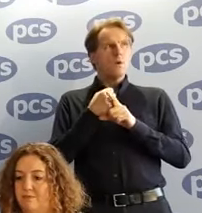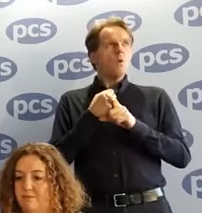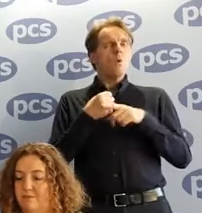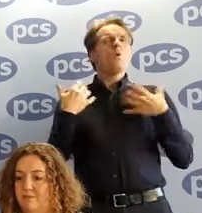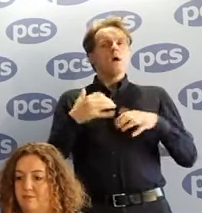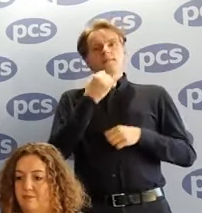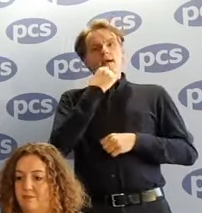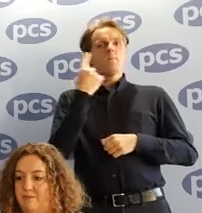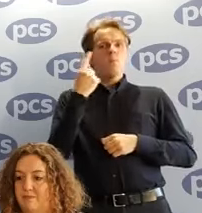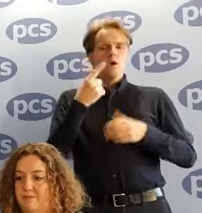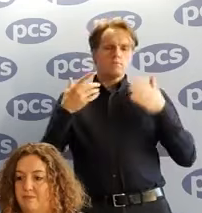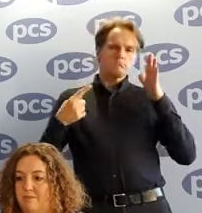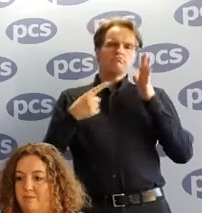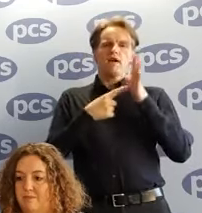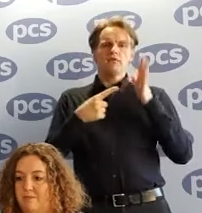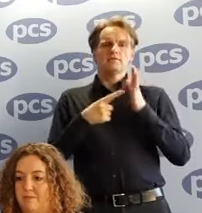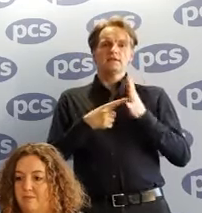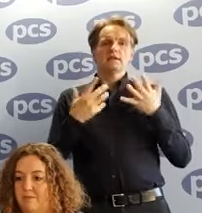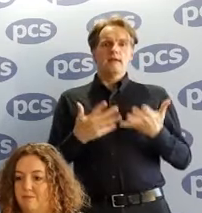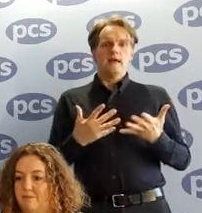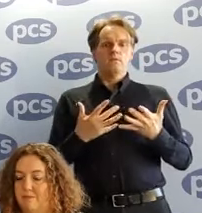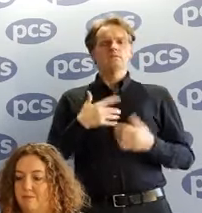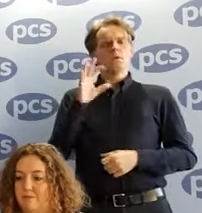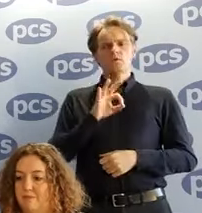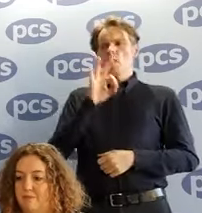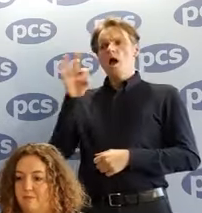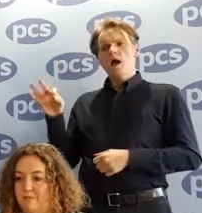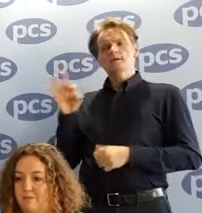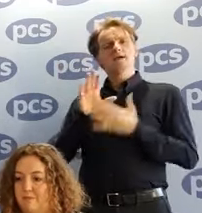at the moment. So first of all Mark can you give us an update on the pay